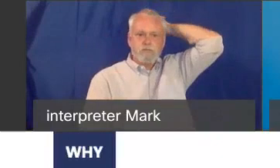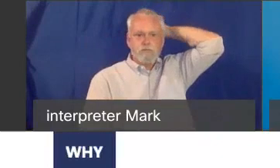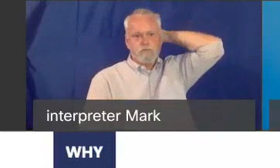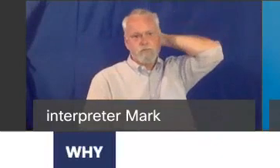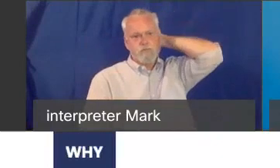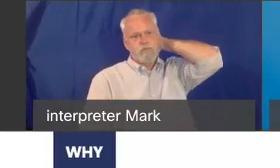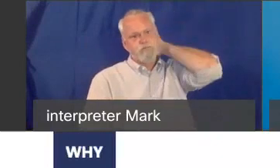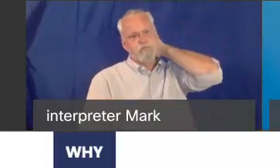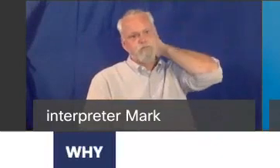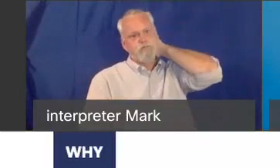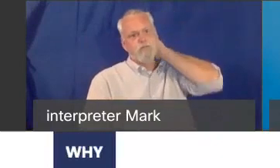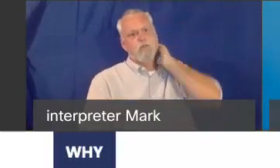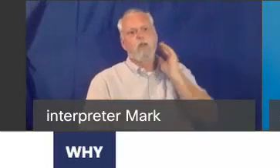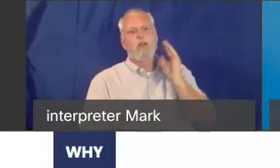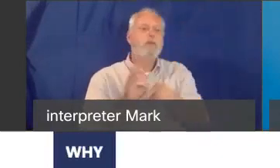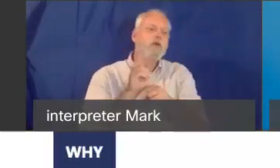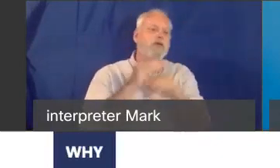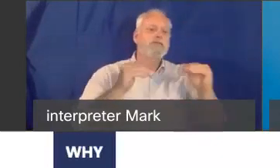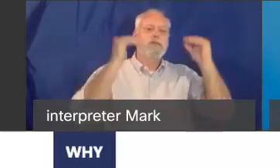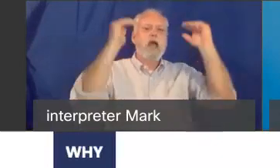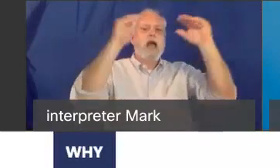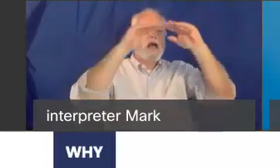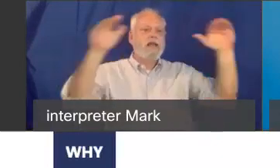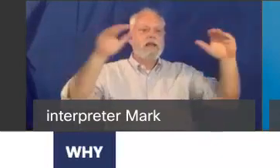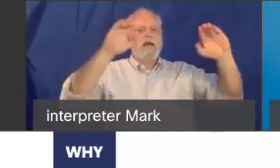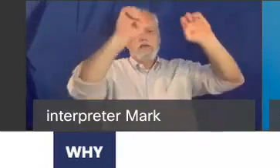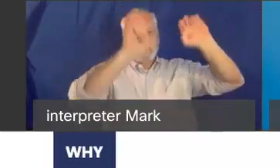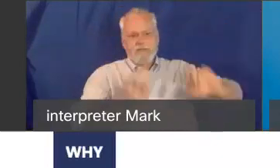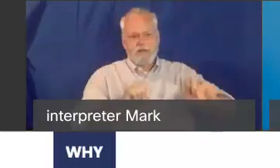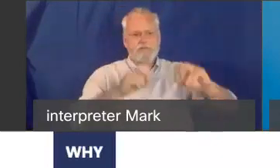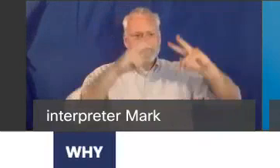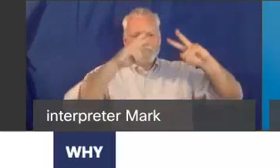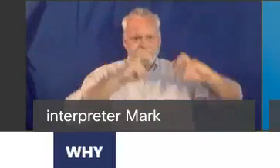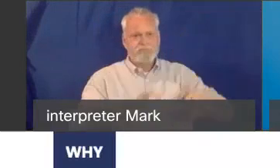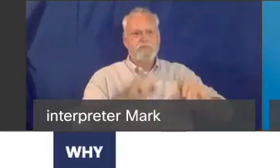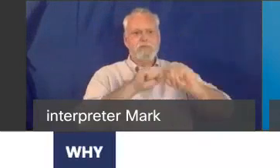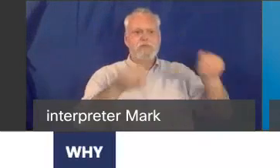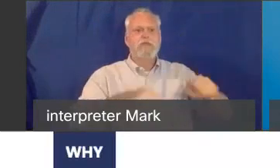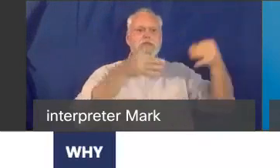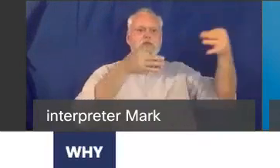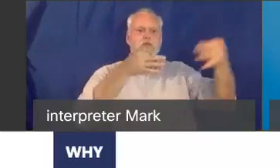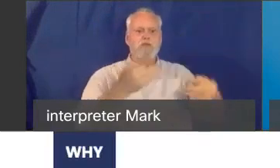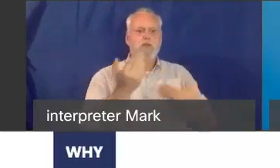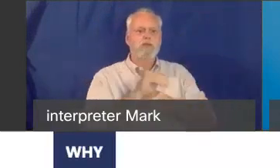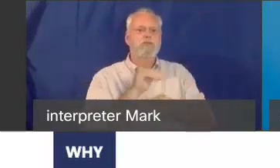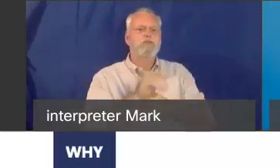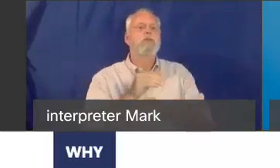we're using kind of a high level evaluation system in order to explain to you tonight what the potential trade offs are,